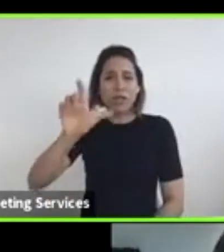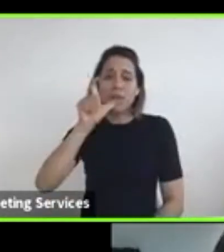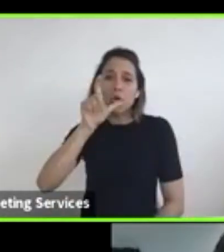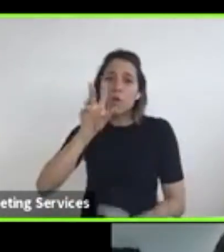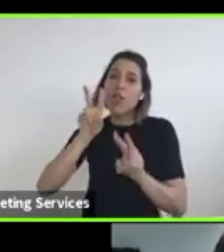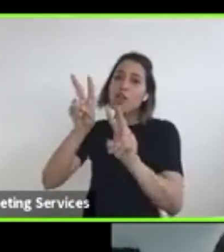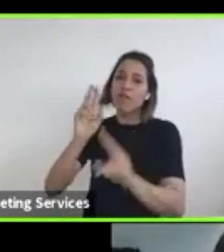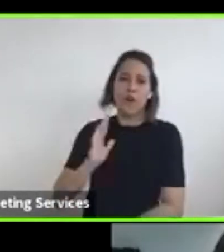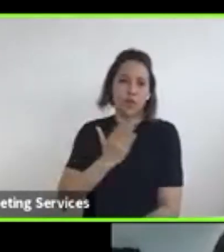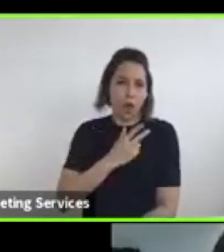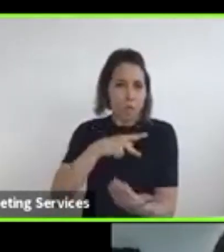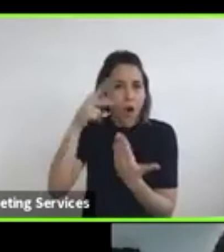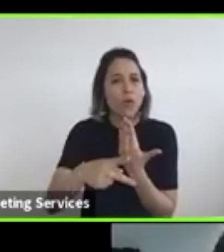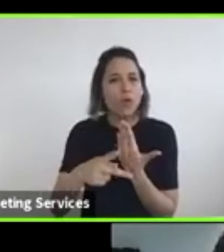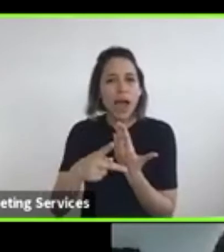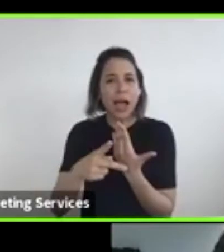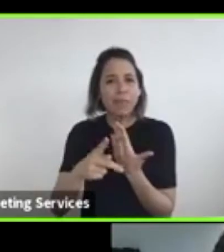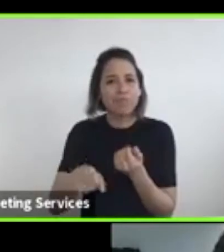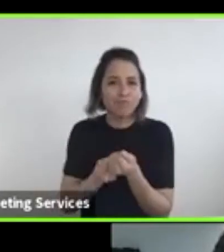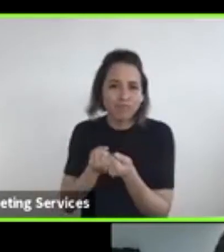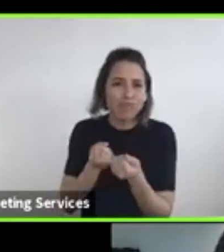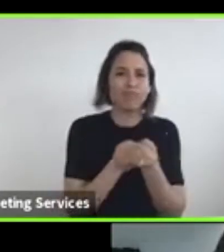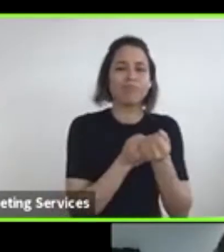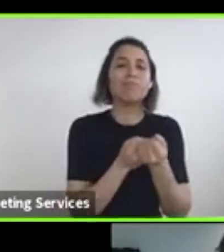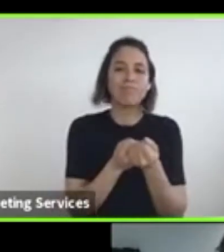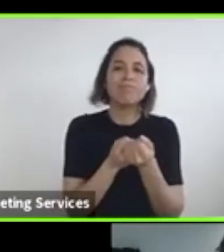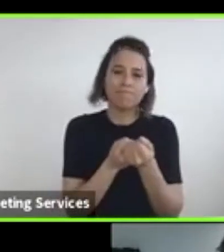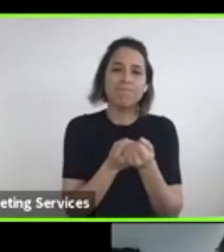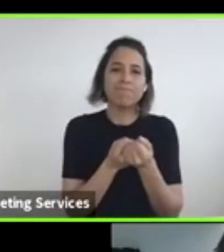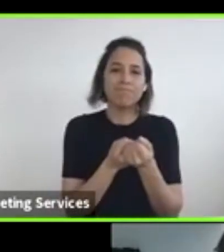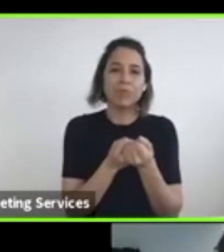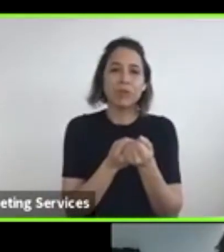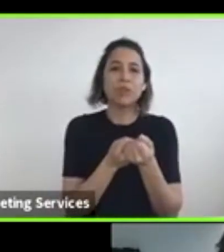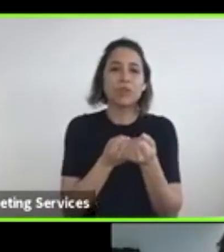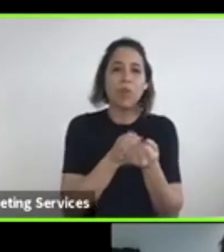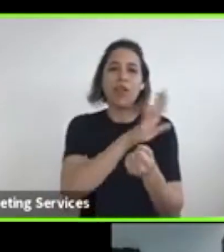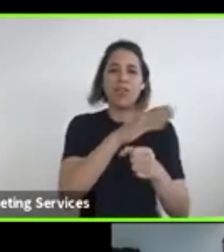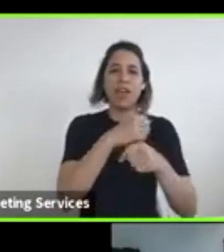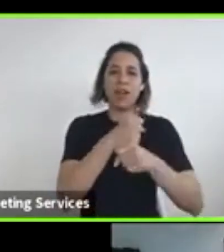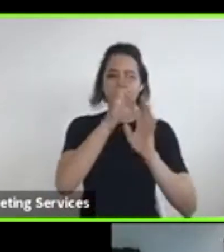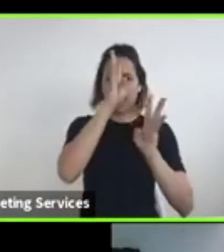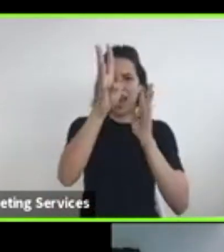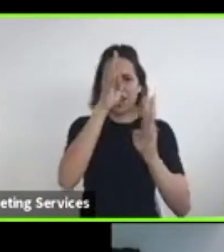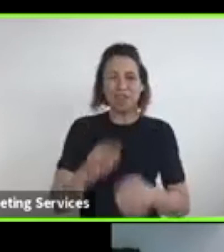IN GENERATIVE WAYS. SO ALL OF THOSE INTERSECTING, HUMAN